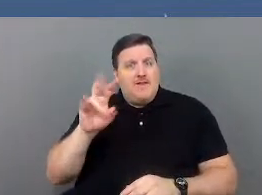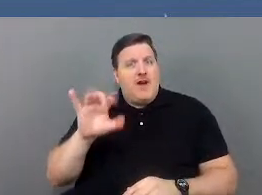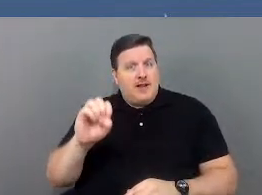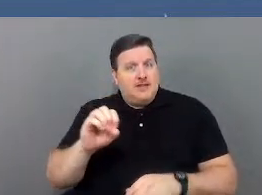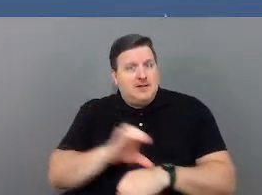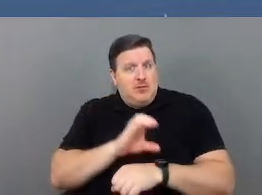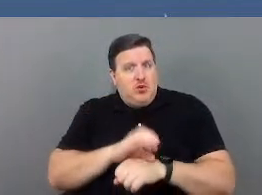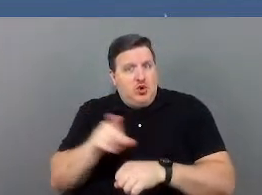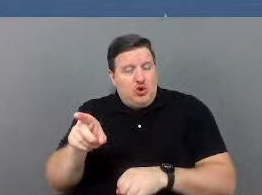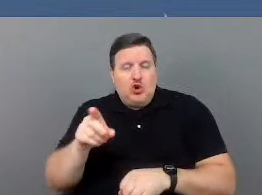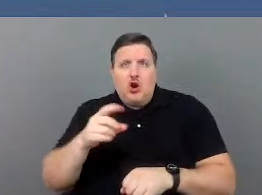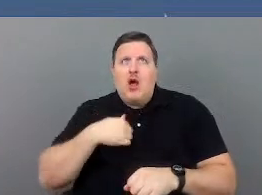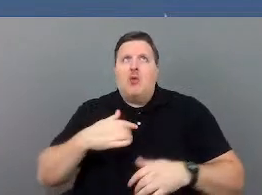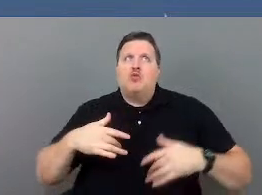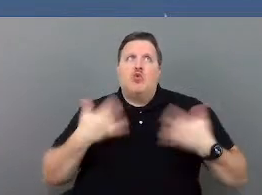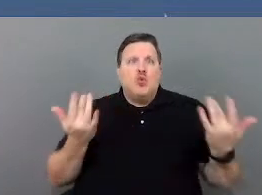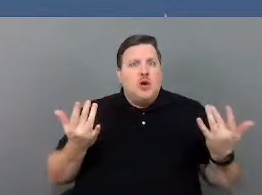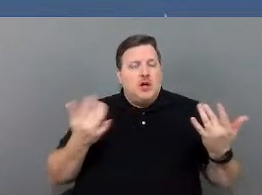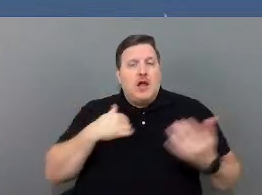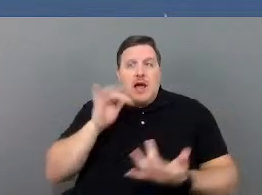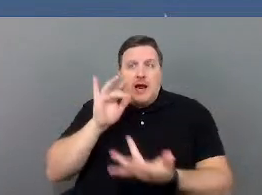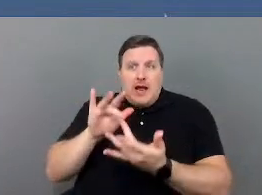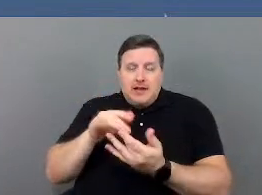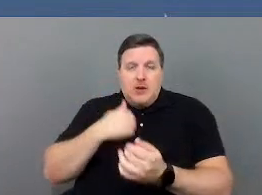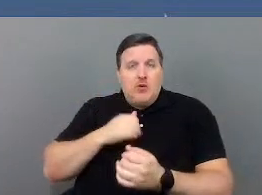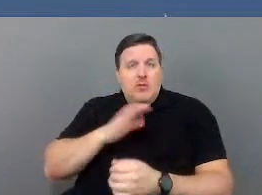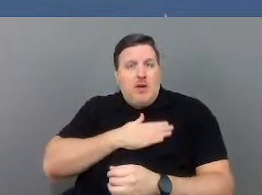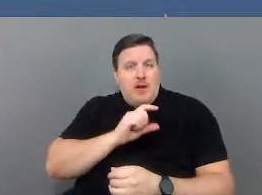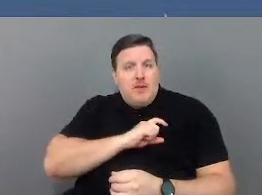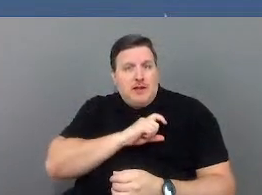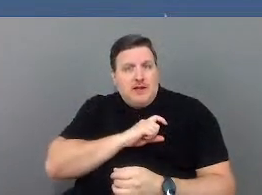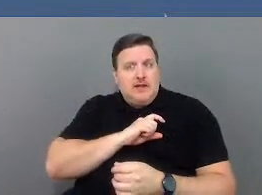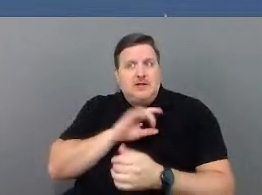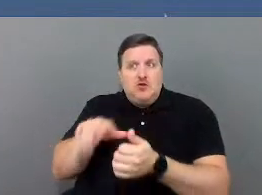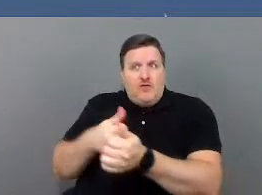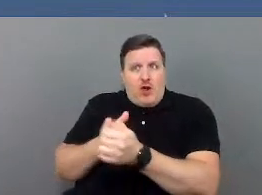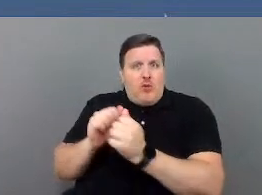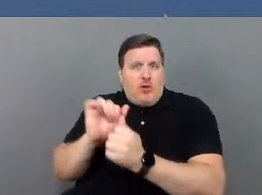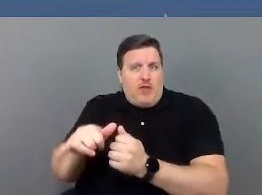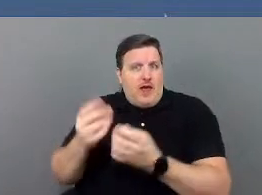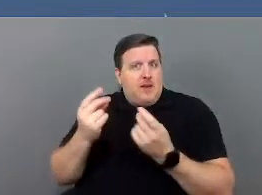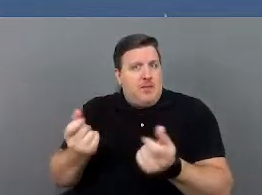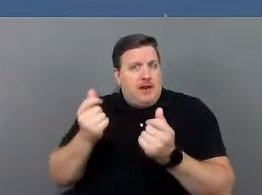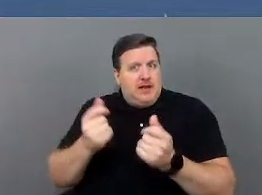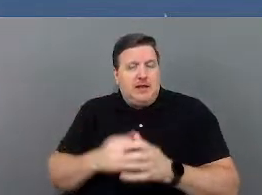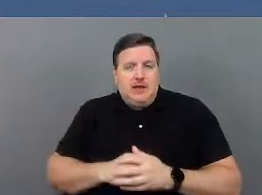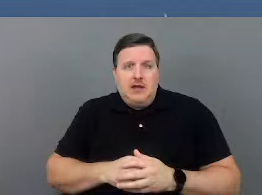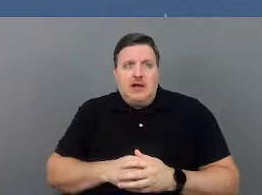IMMEDIATELY. I CONTACTED THE POLICE WITH MY CASE NUMBER TO FOLLOW UP DOZENS OF CALLS AND EMAILS LATER WERE MADE AND THE FINAL ONE, THE